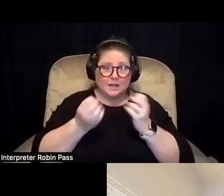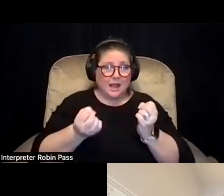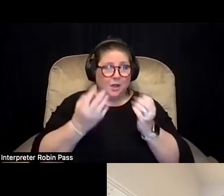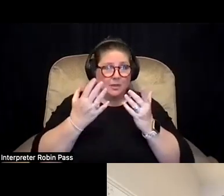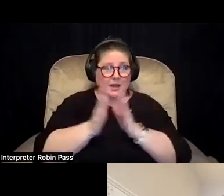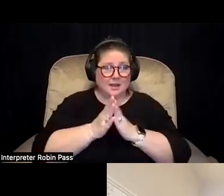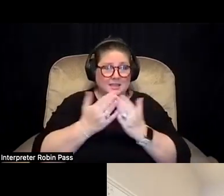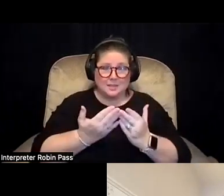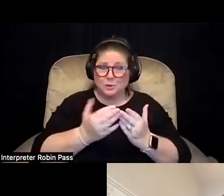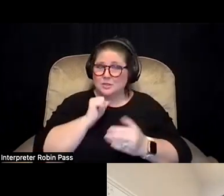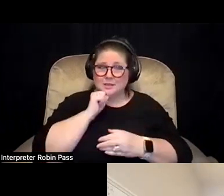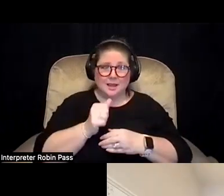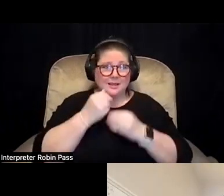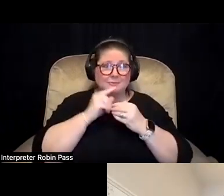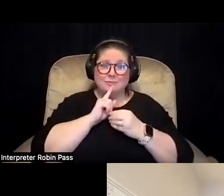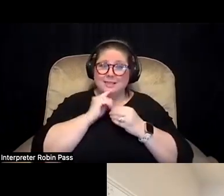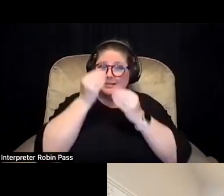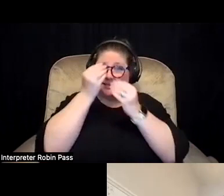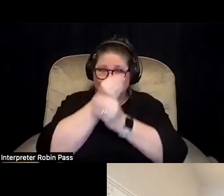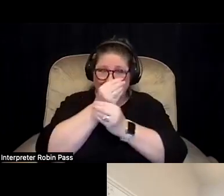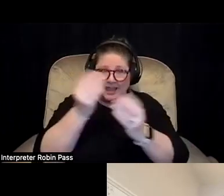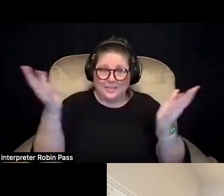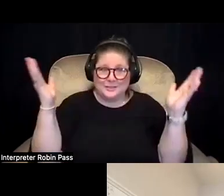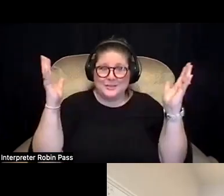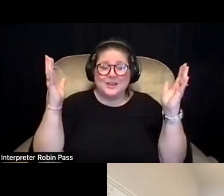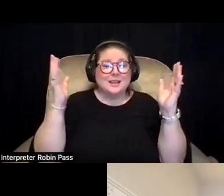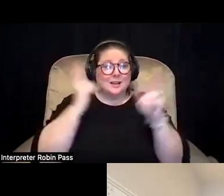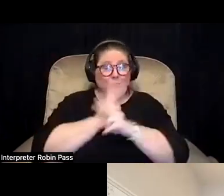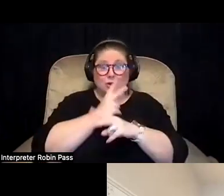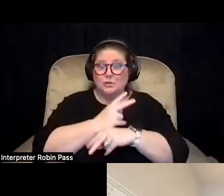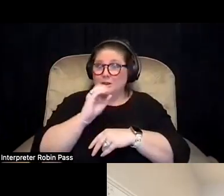tell the story even textbooks produced in oklahoma were not telling the story of the tulsa race